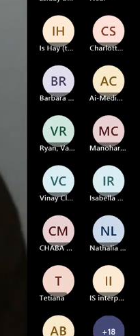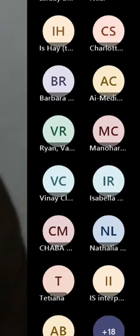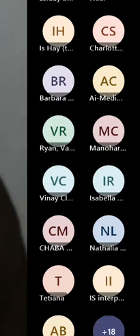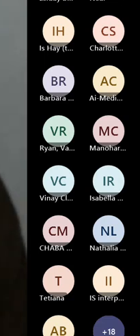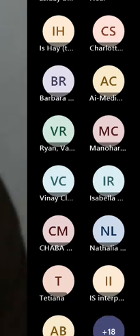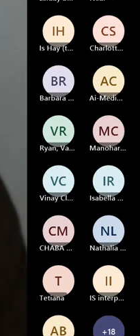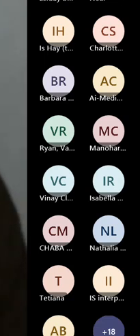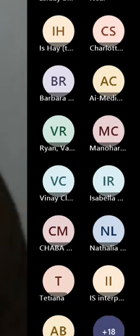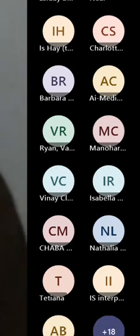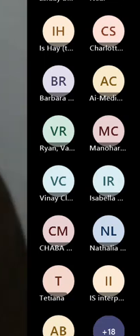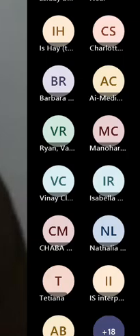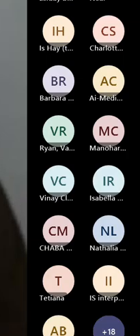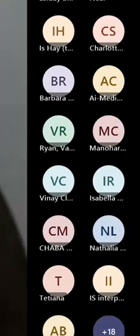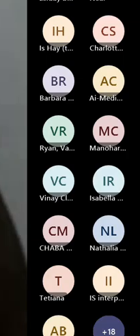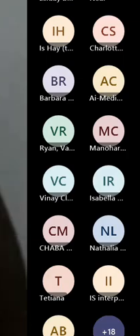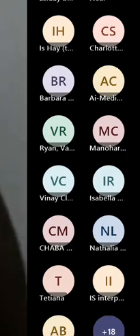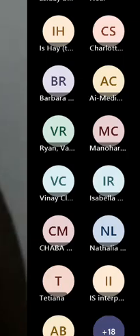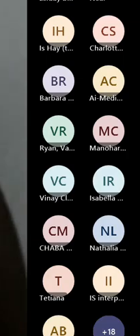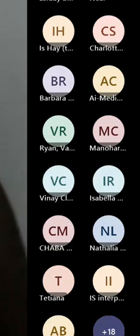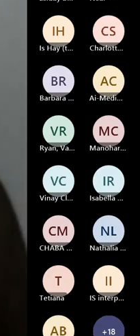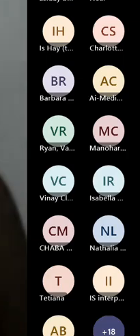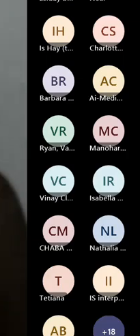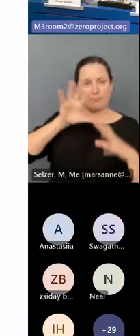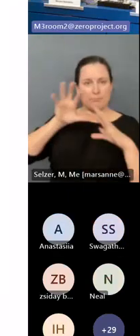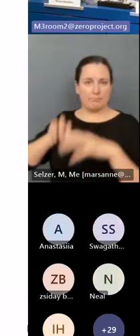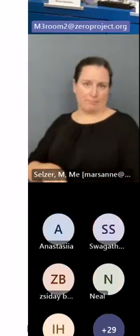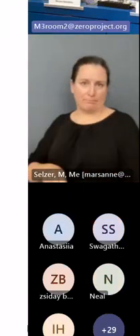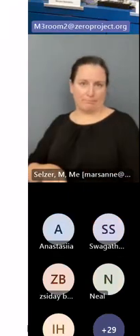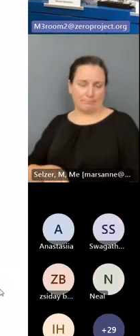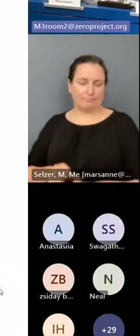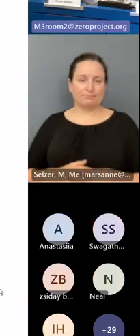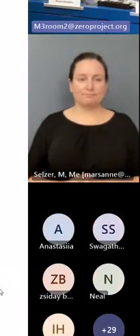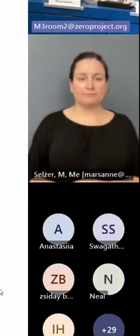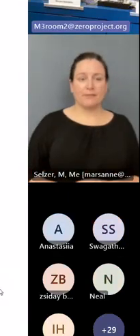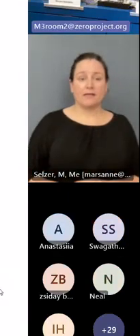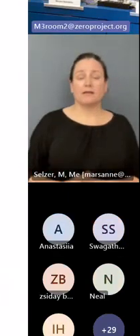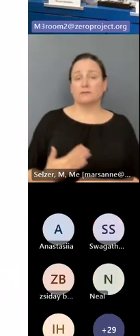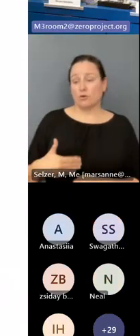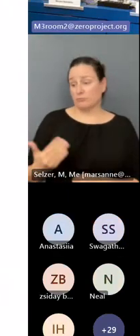two years ago, when Russia started its invasion, I became externally displaced,